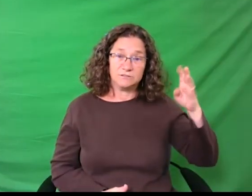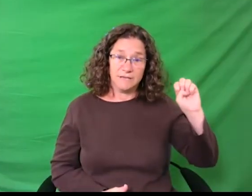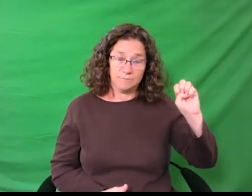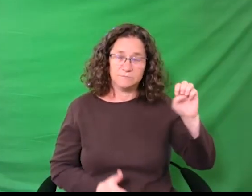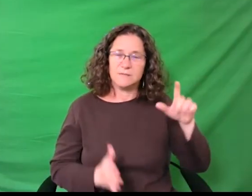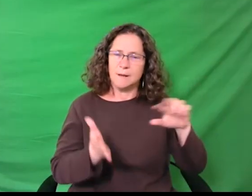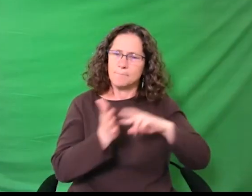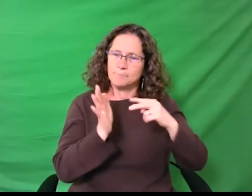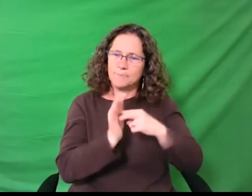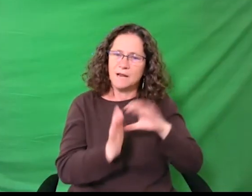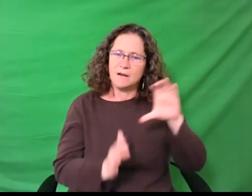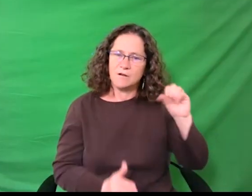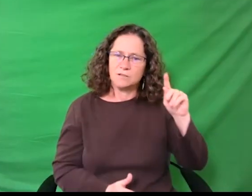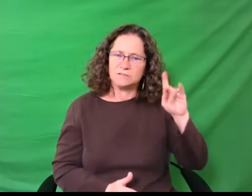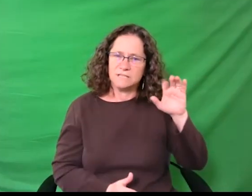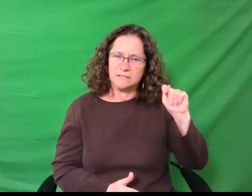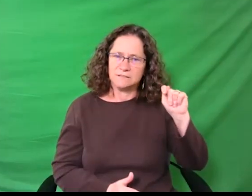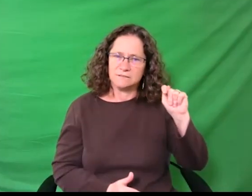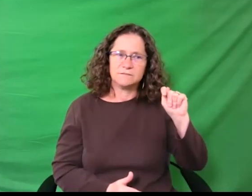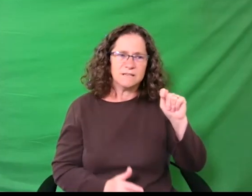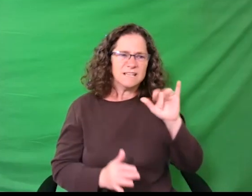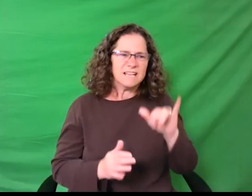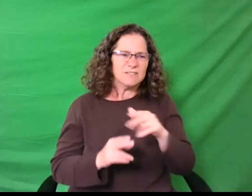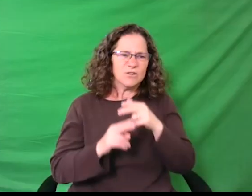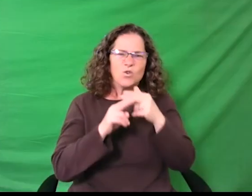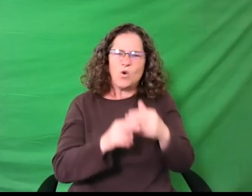also called phonemes. And I'll show you what it looks like.